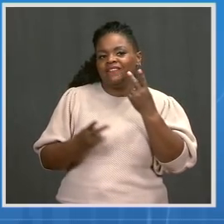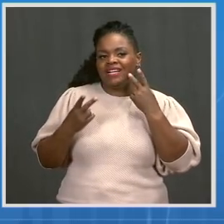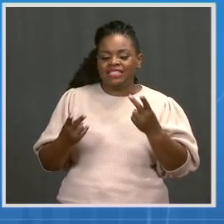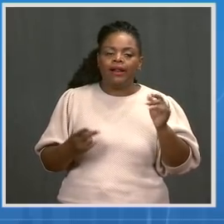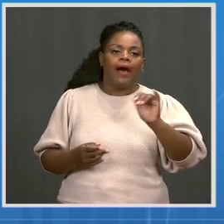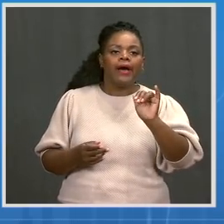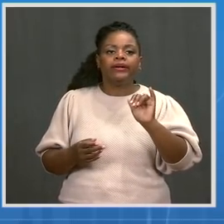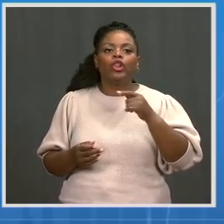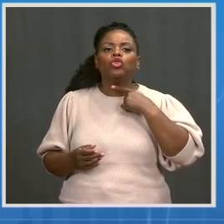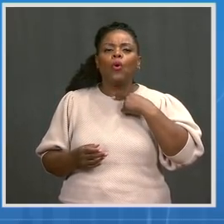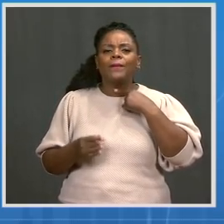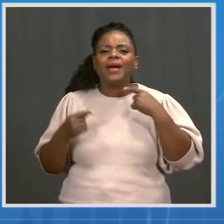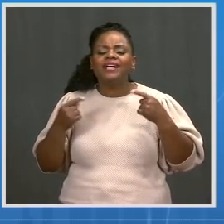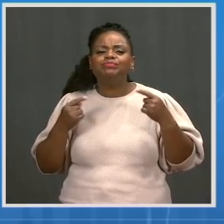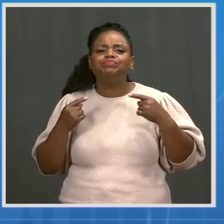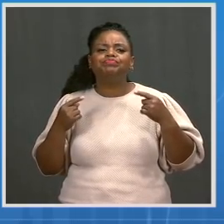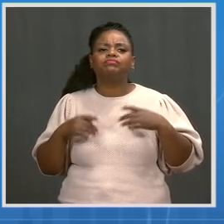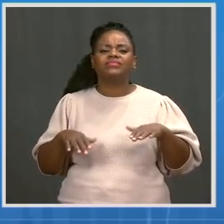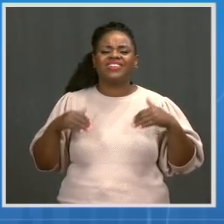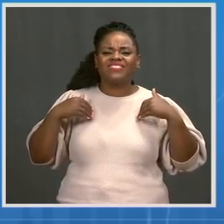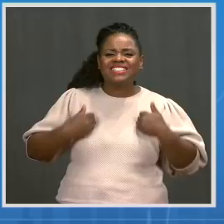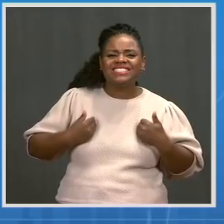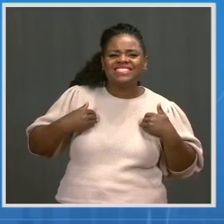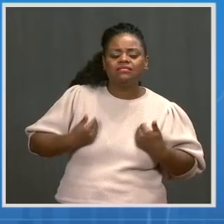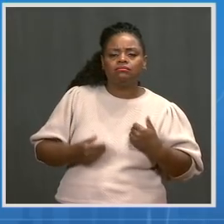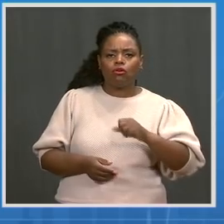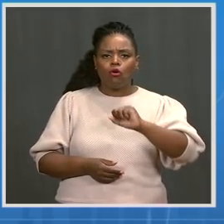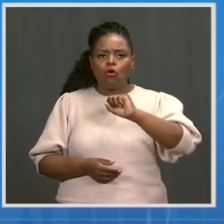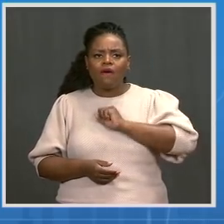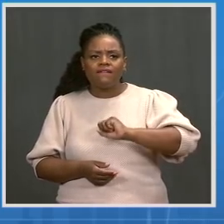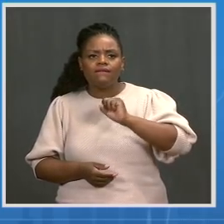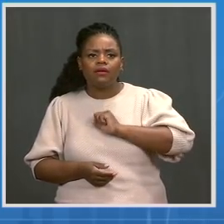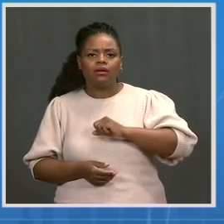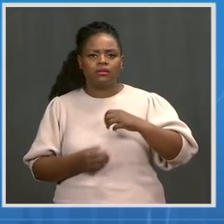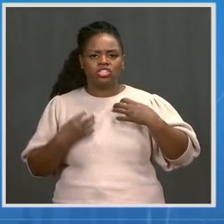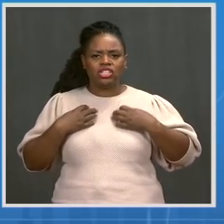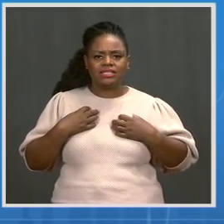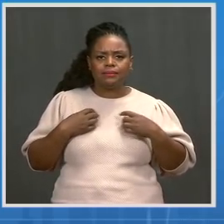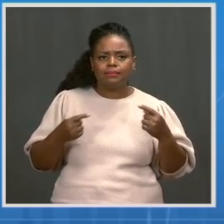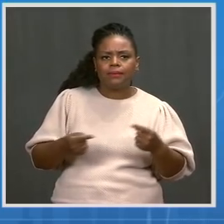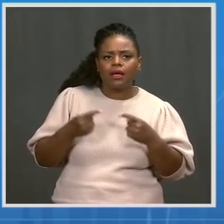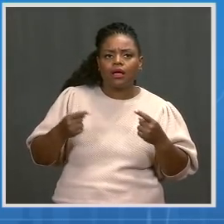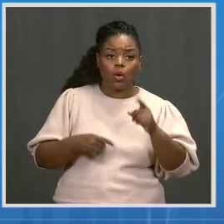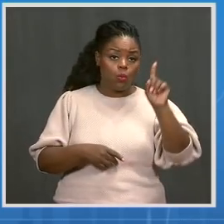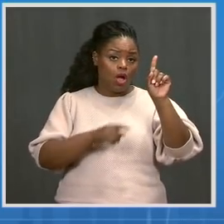fatigue, and cough -- one to six months after they were initially diagnosed with COVID-19.